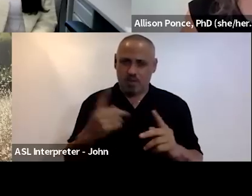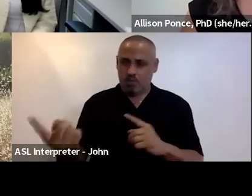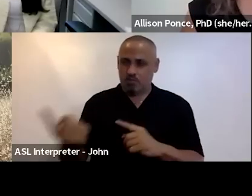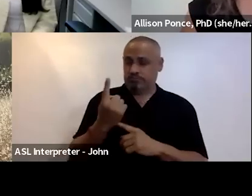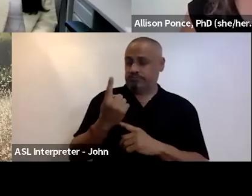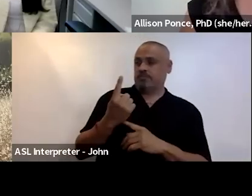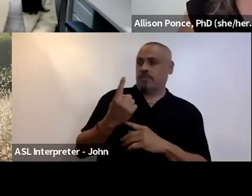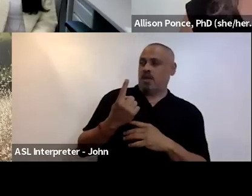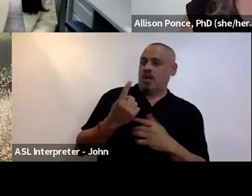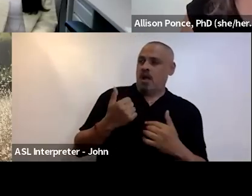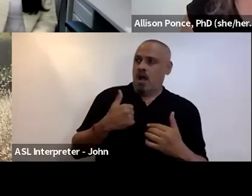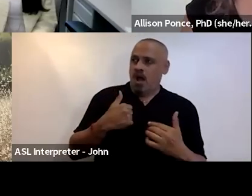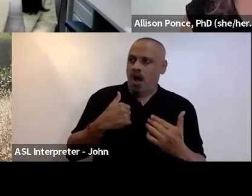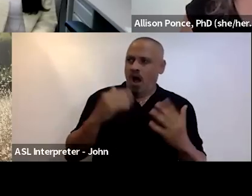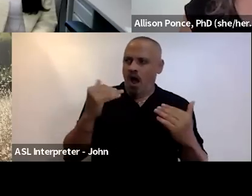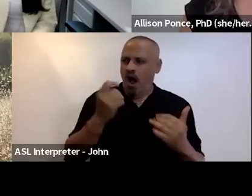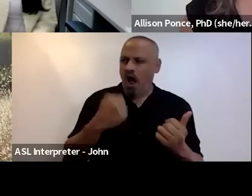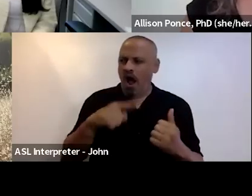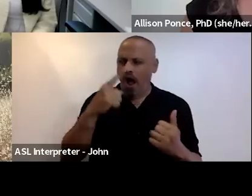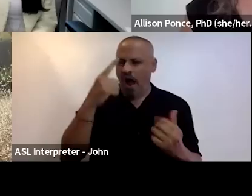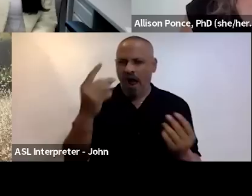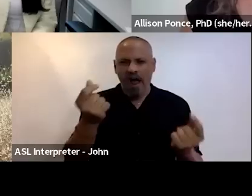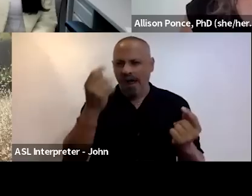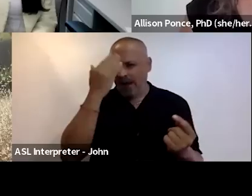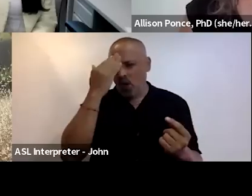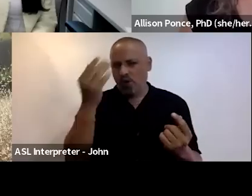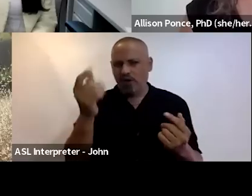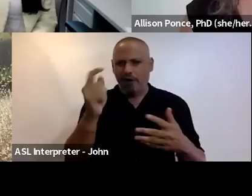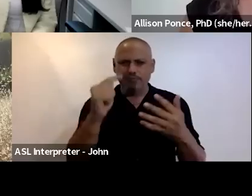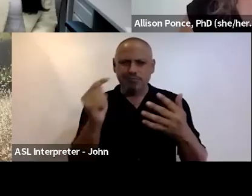and I wouldn't expect any of us to know offhand, like, yeah, this is what it's going to be.